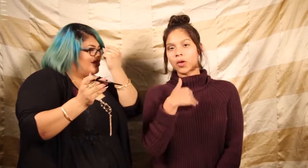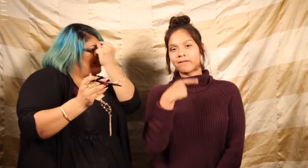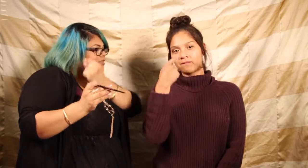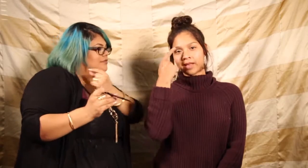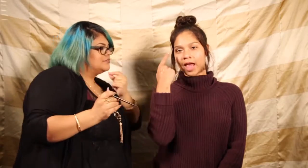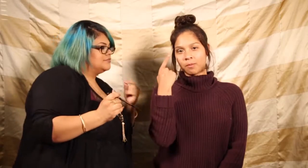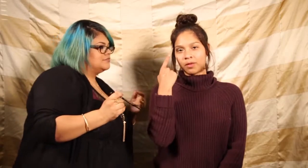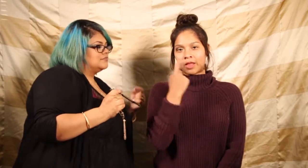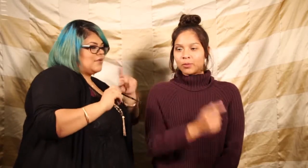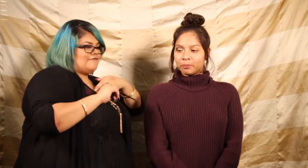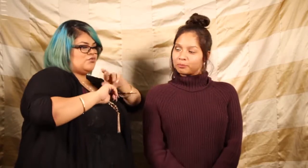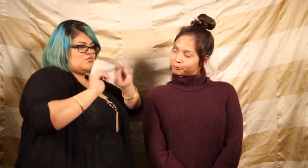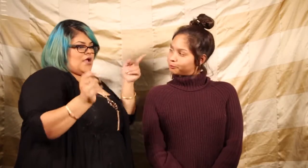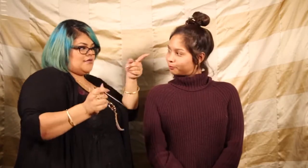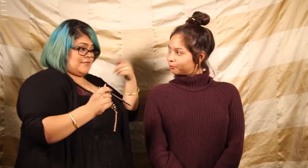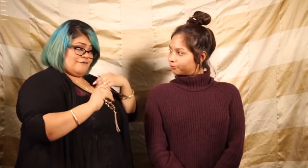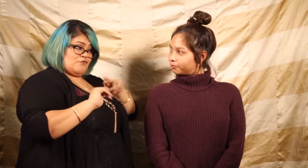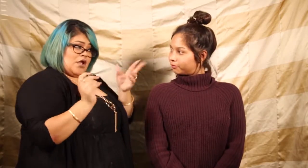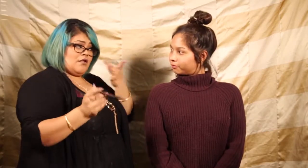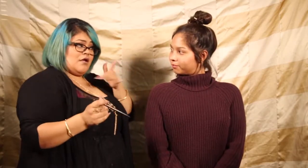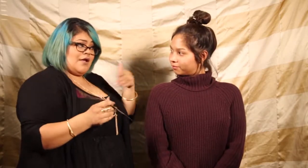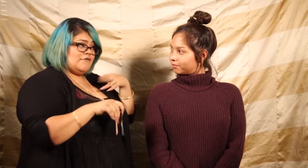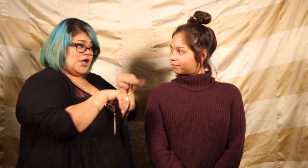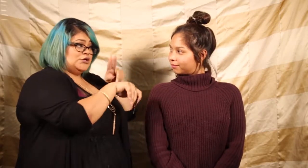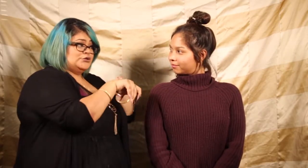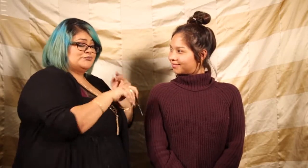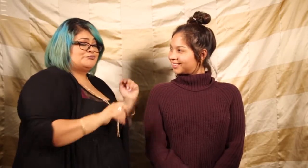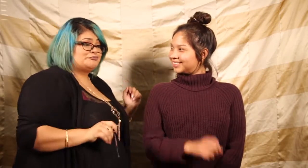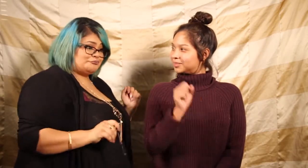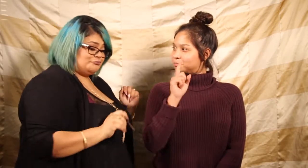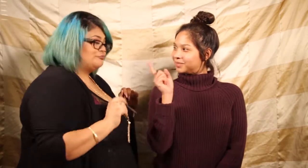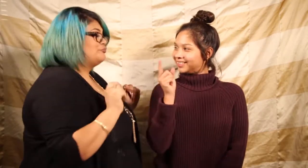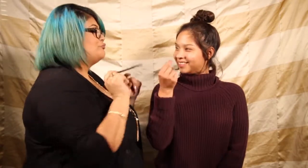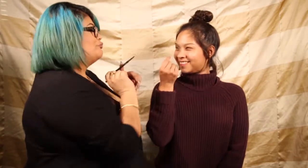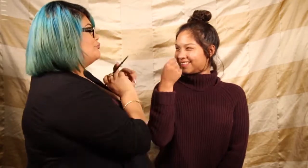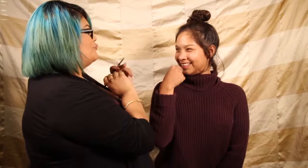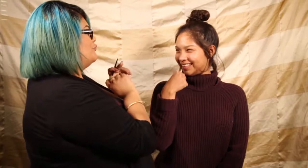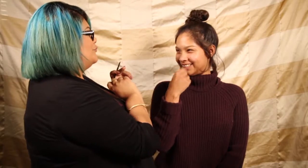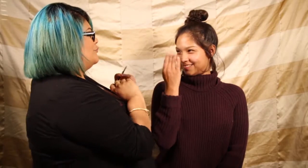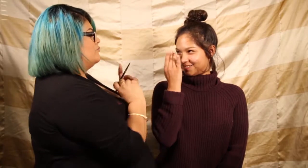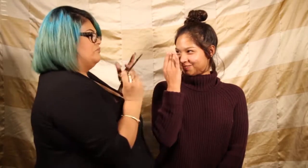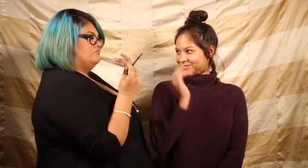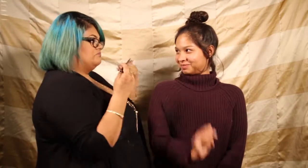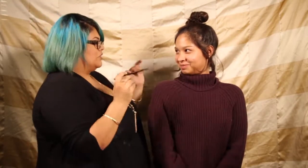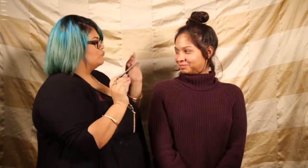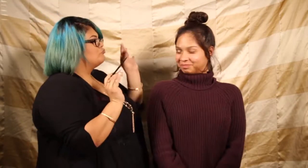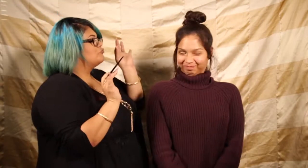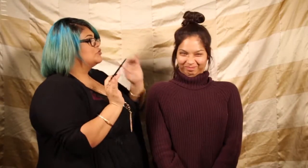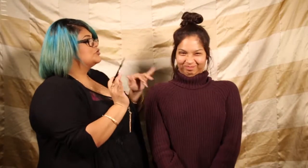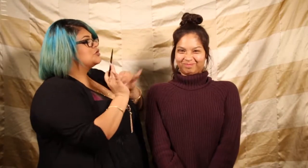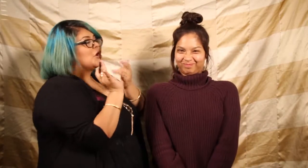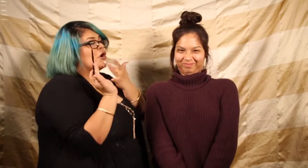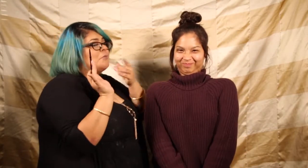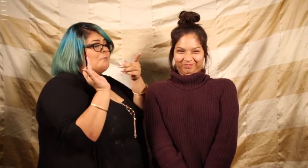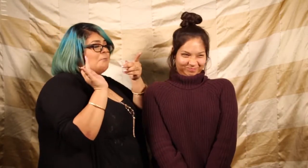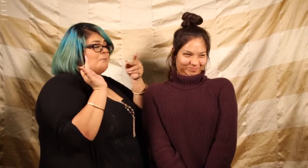i dont have eyebrows but you do have eyebrow luck you, you have natural eyebrows..mhmm! but its thin... still..just use color pow...